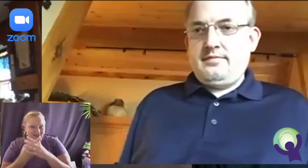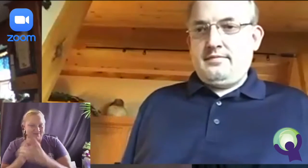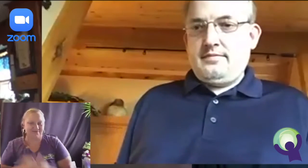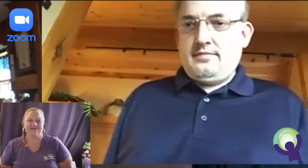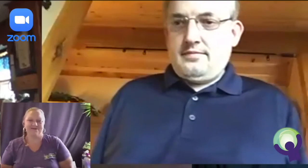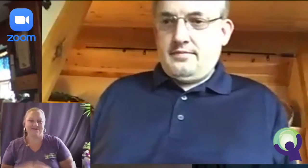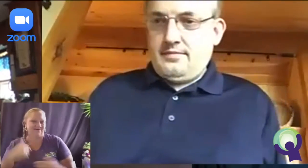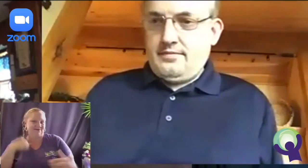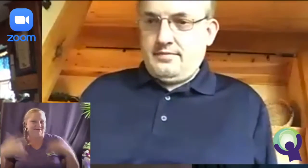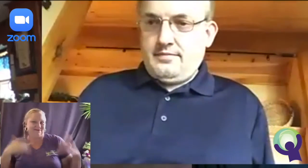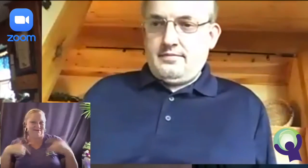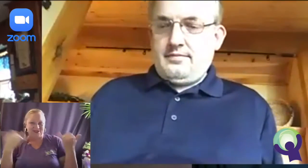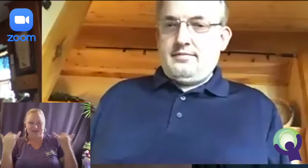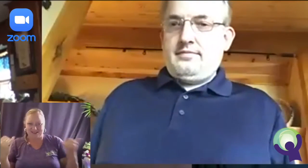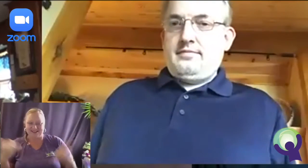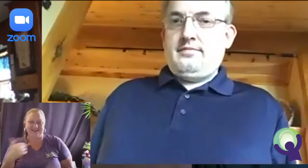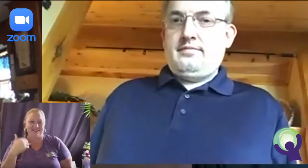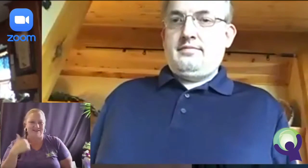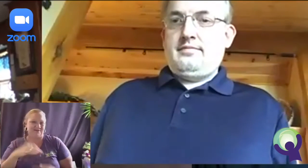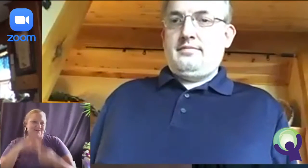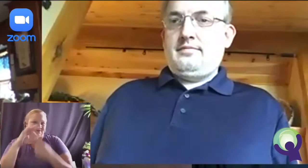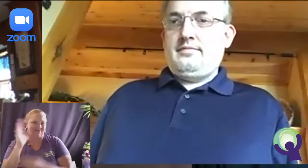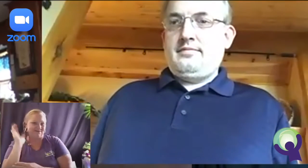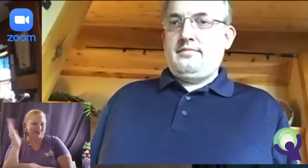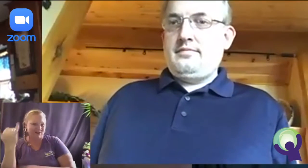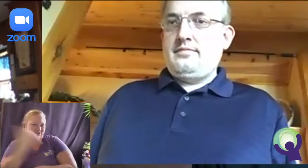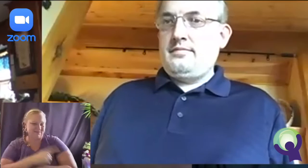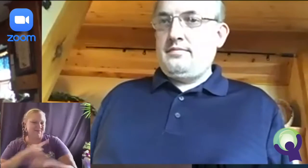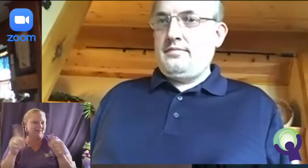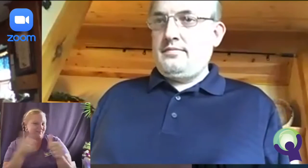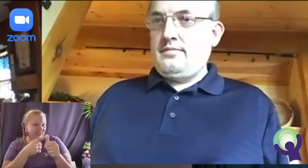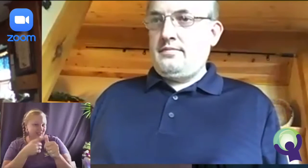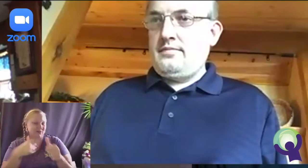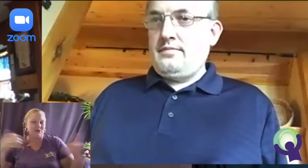Mary Jo: Hello! We will go ahead and get started. I'm very excited for today for our